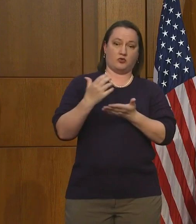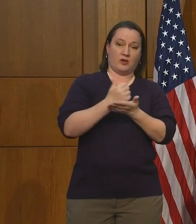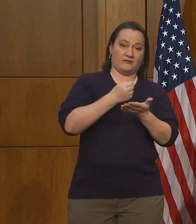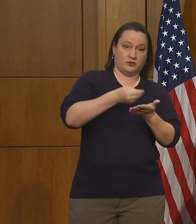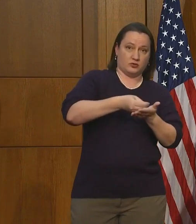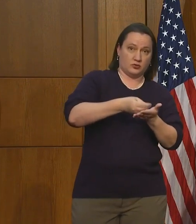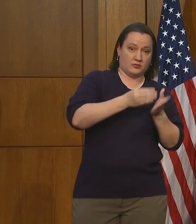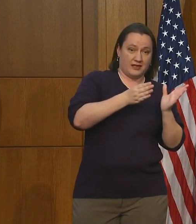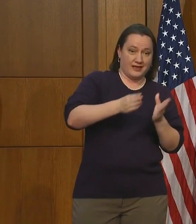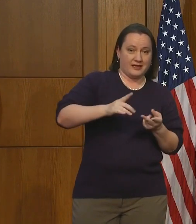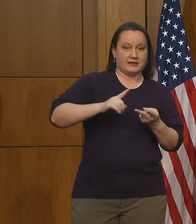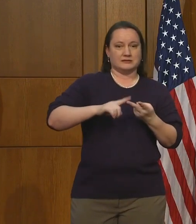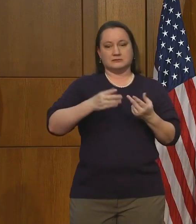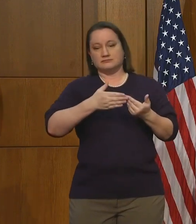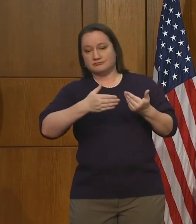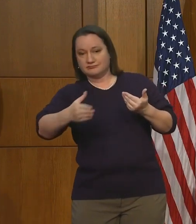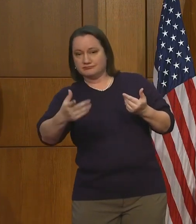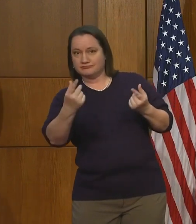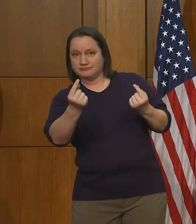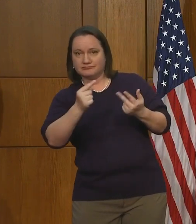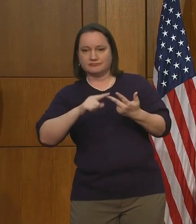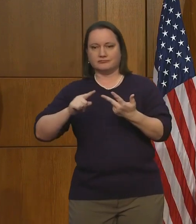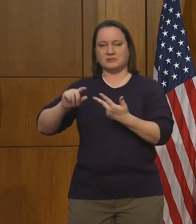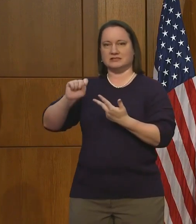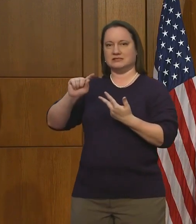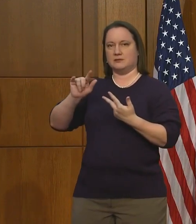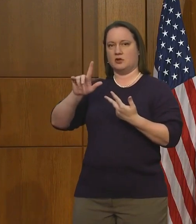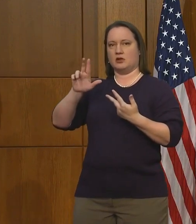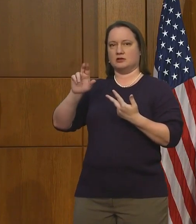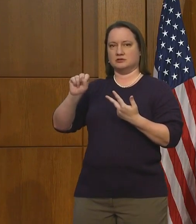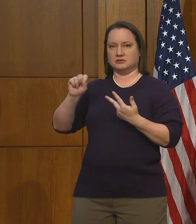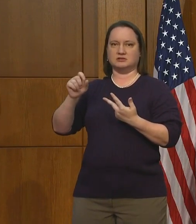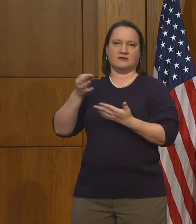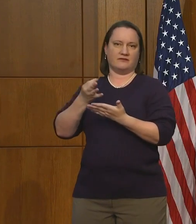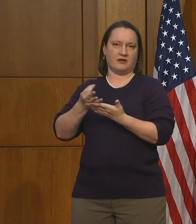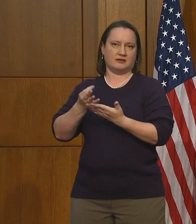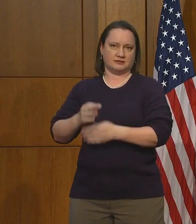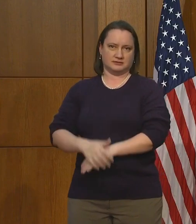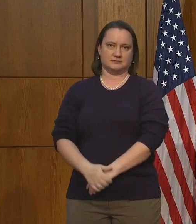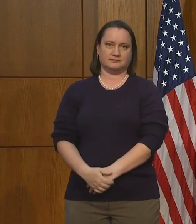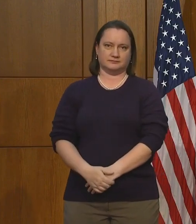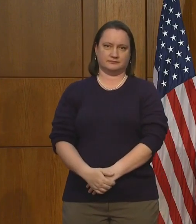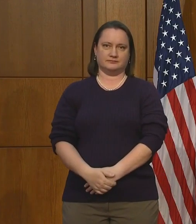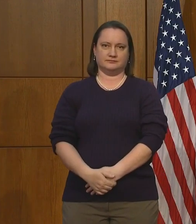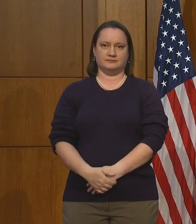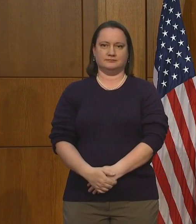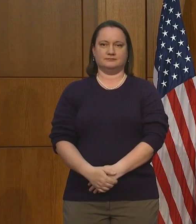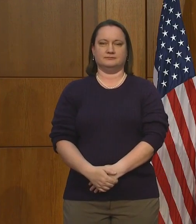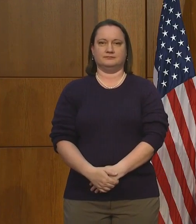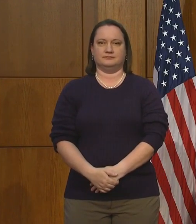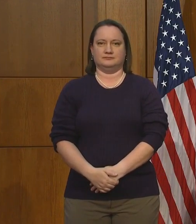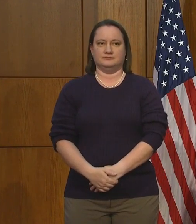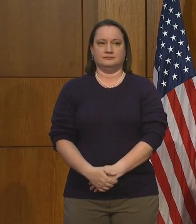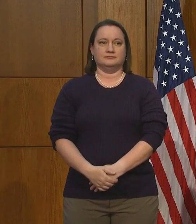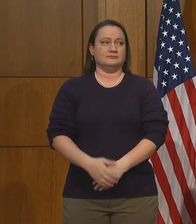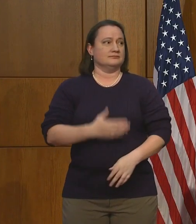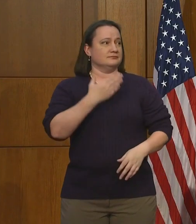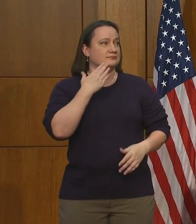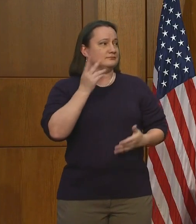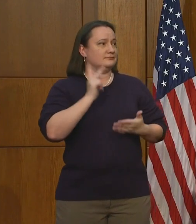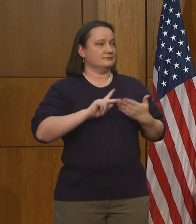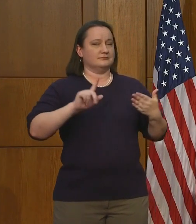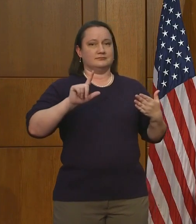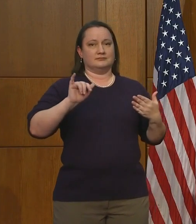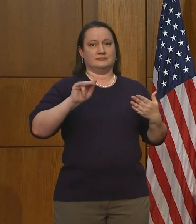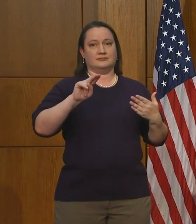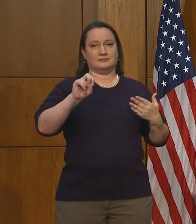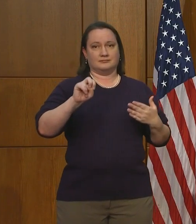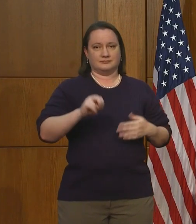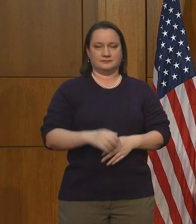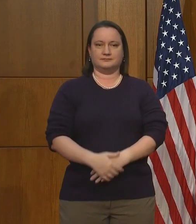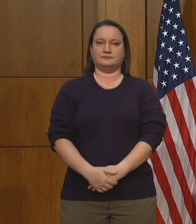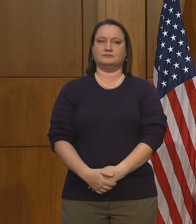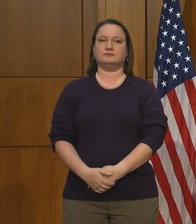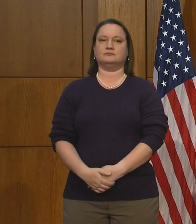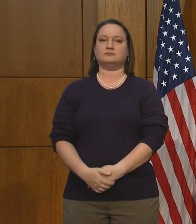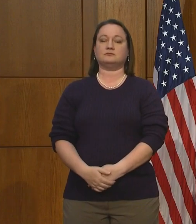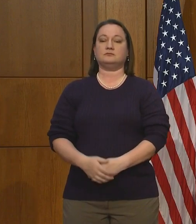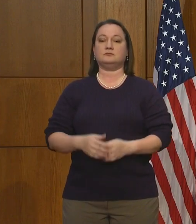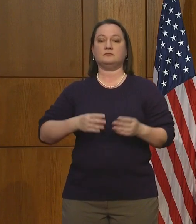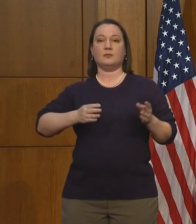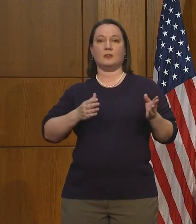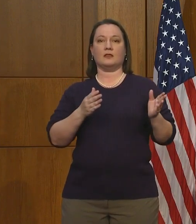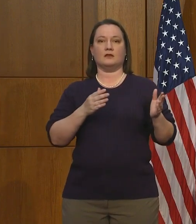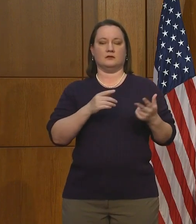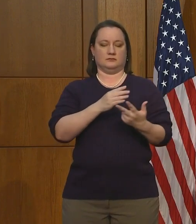ON TO SYSTEM WE'RE HAVE THE REV